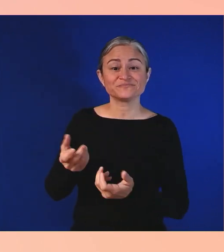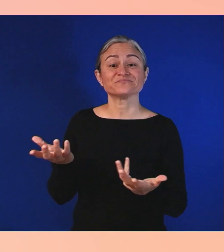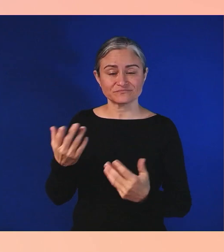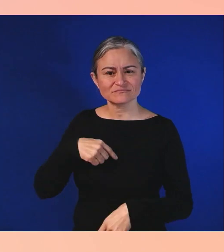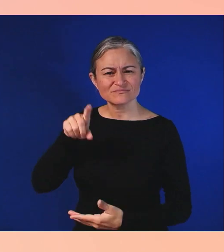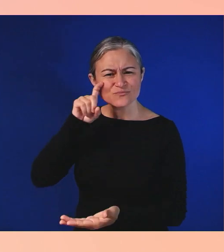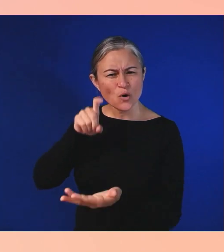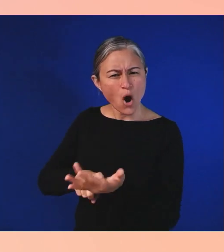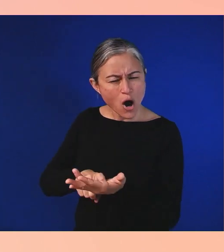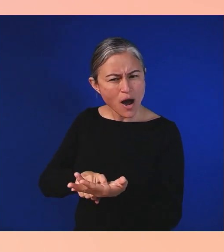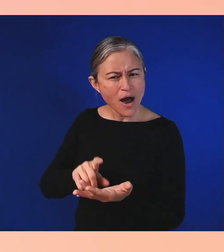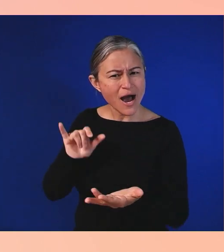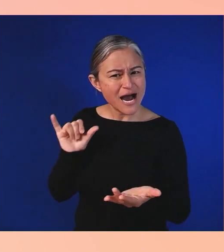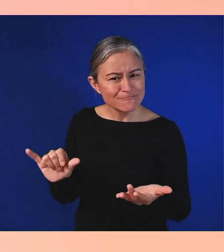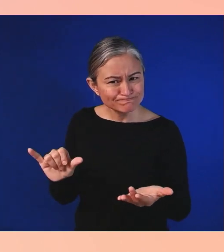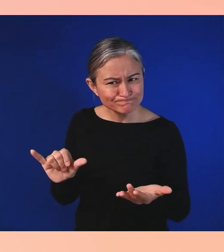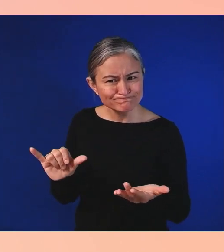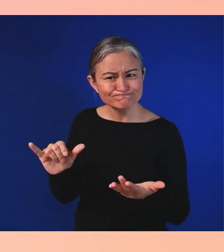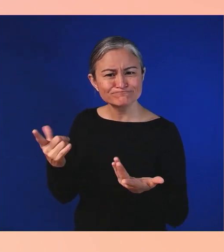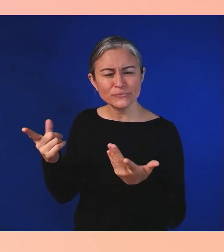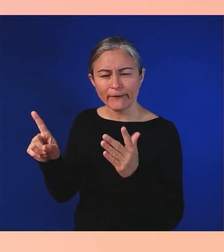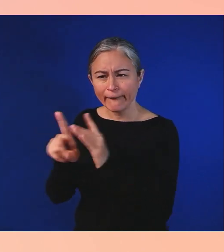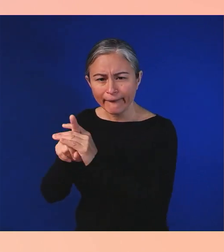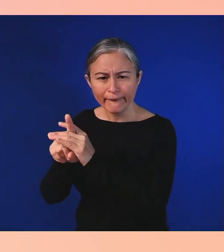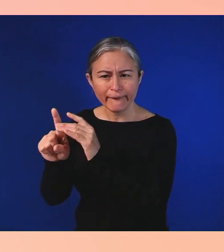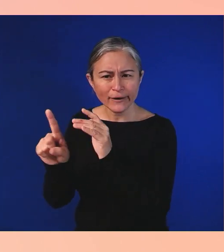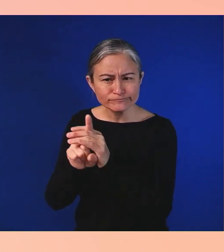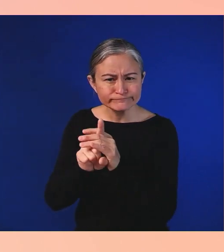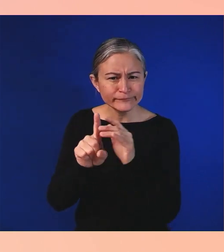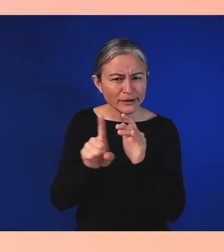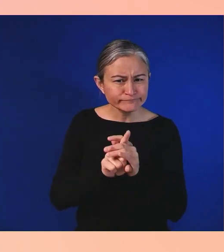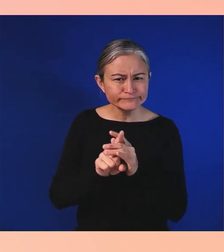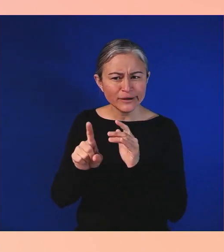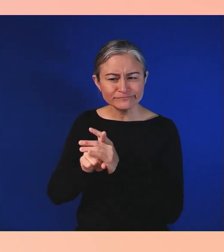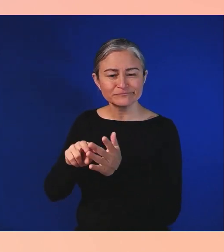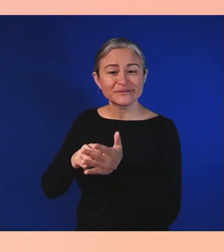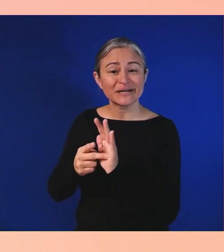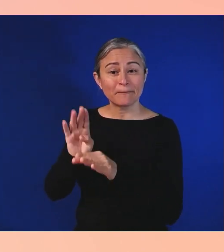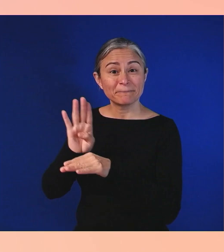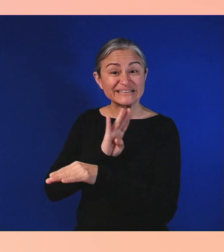data involving 1,250 branches and representing them.